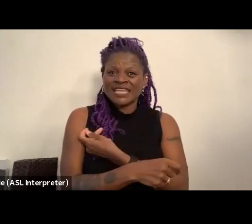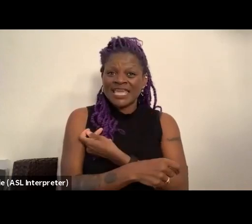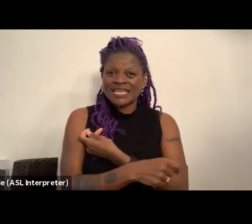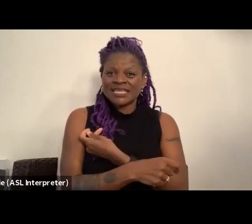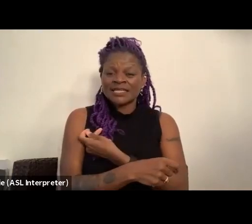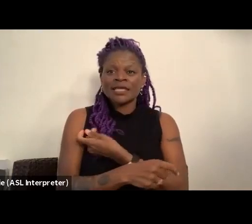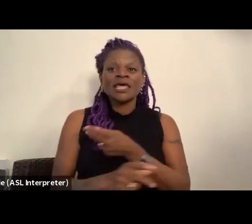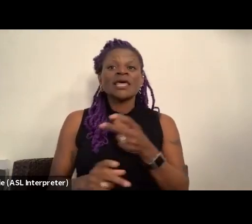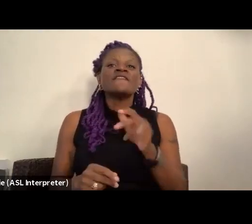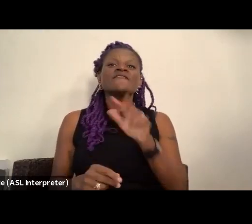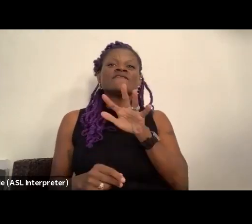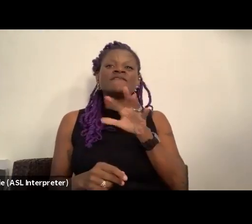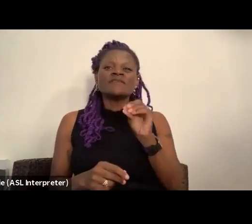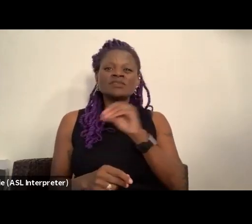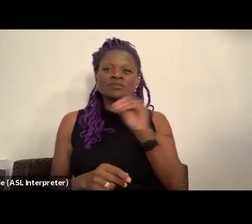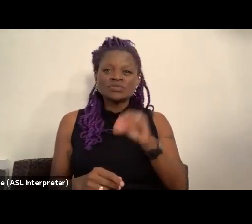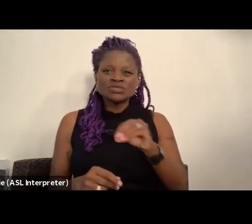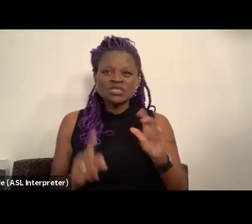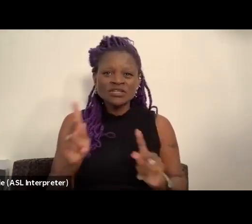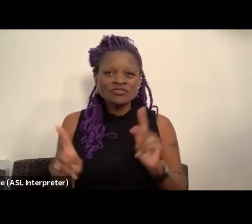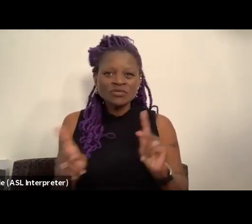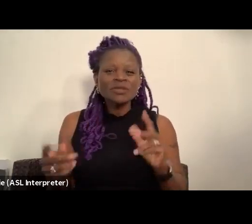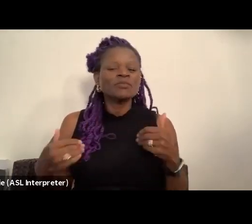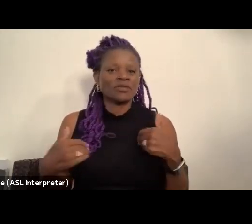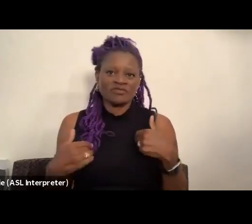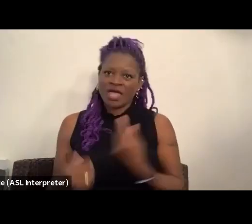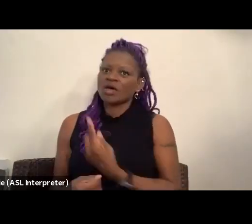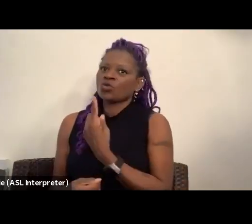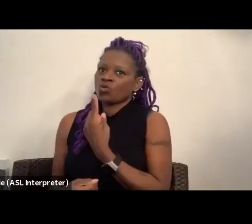County have now received at least one dose.